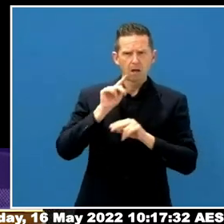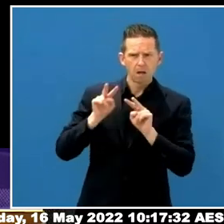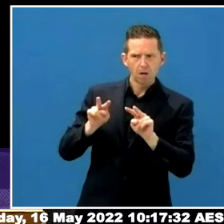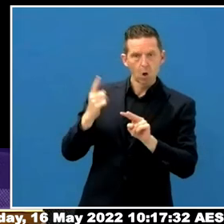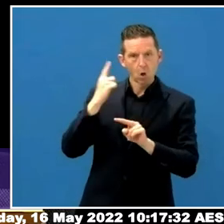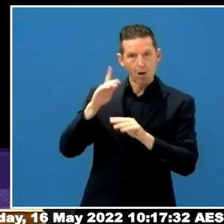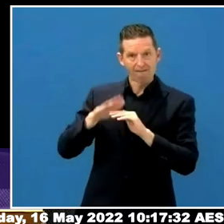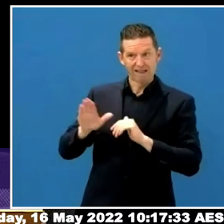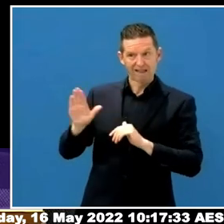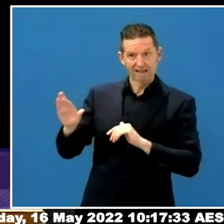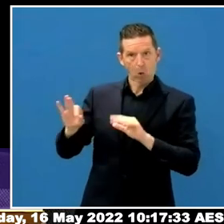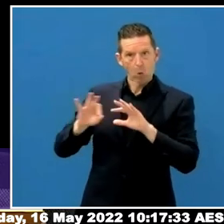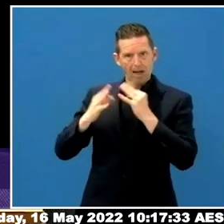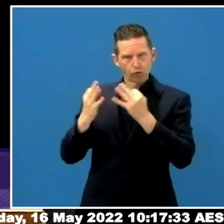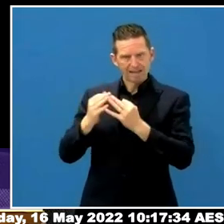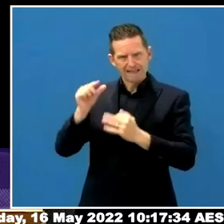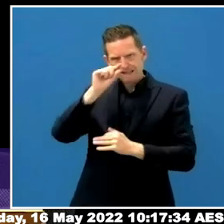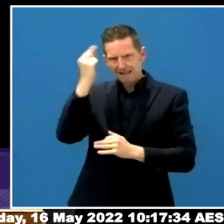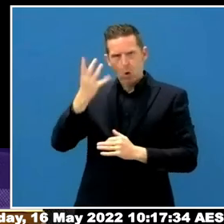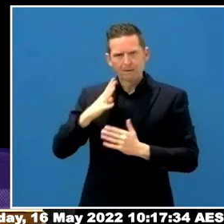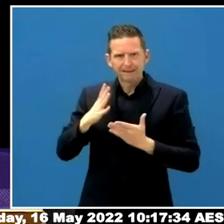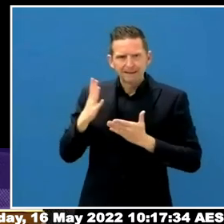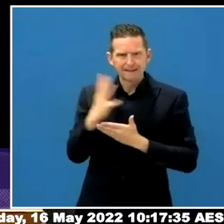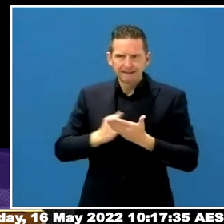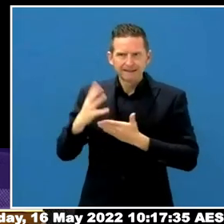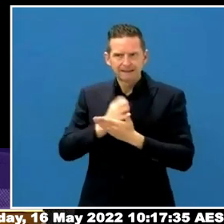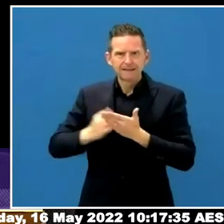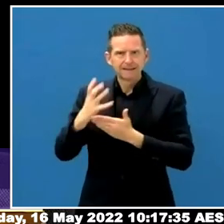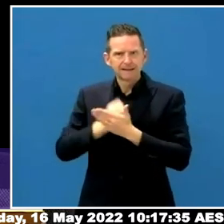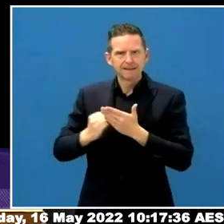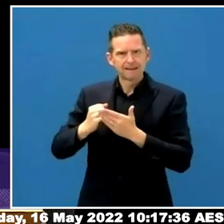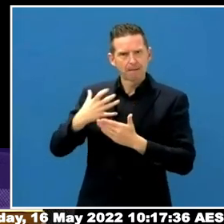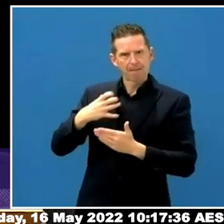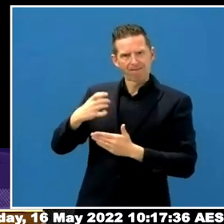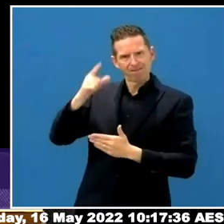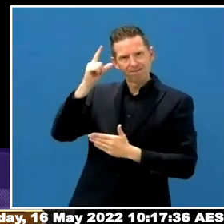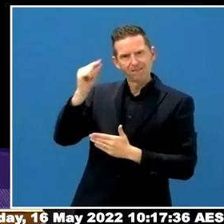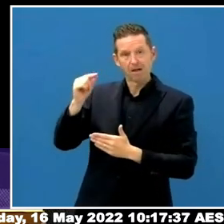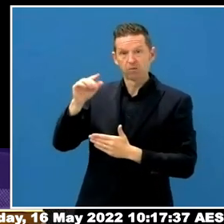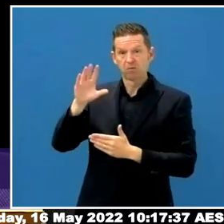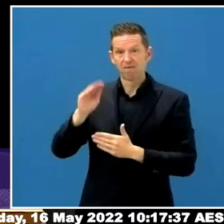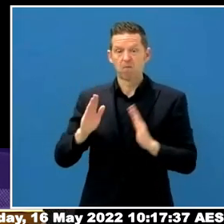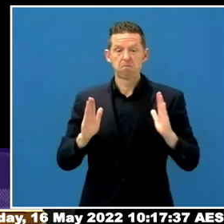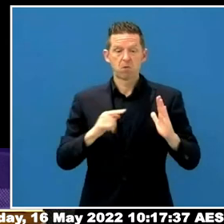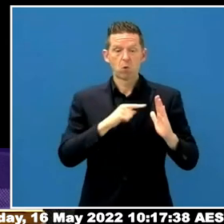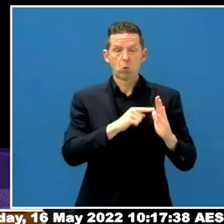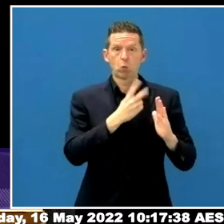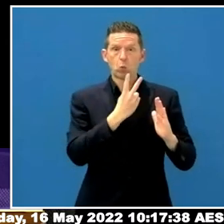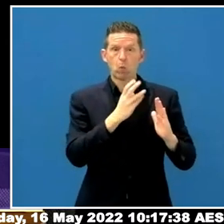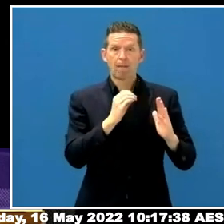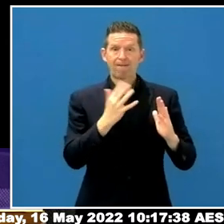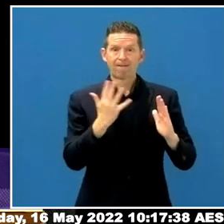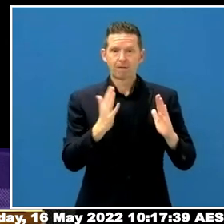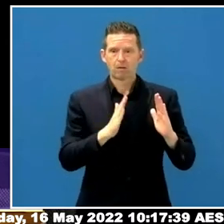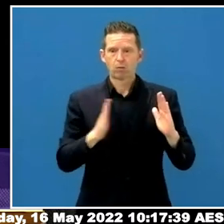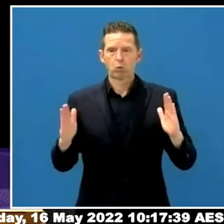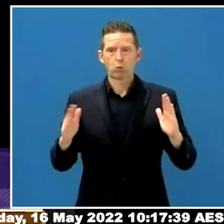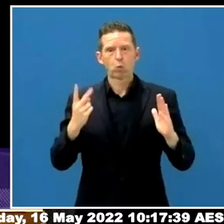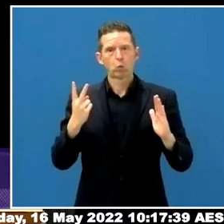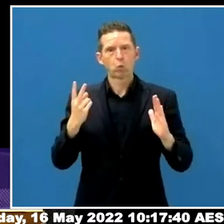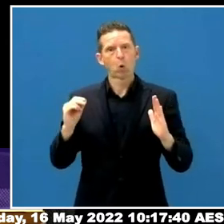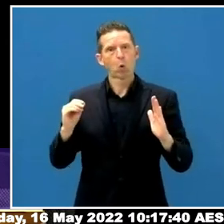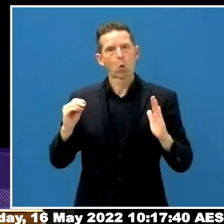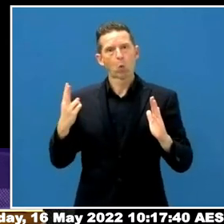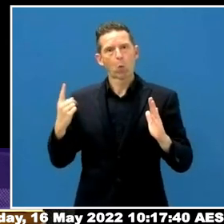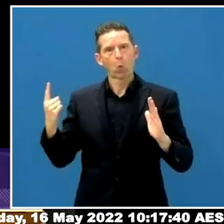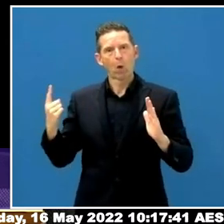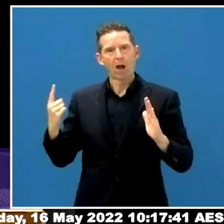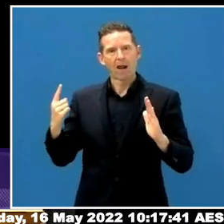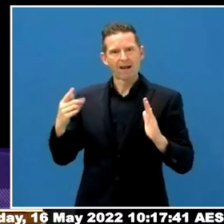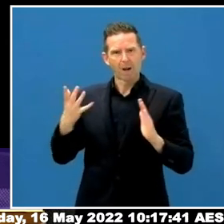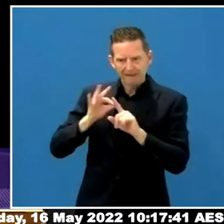pursued, and indeed achieved, by Afford from 2015 to 2021, and we will examine the impact